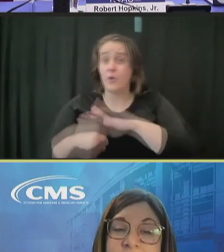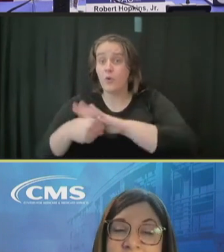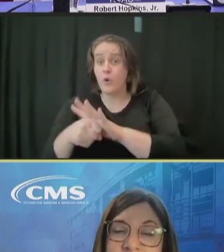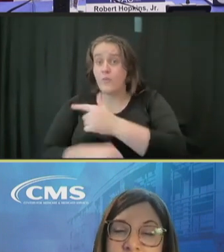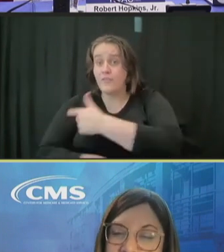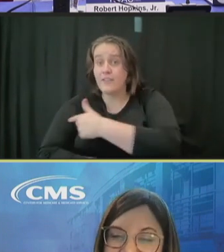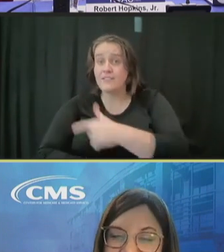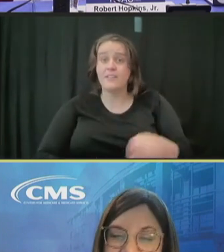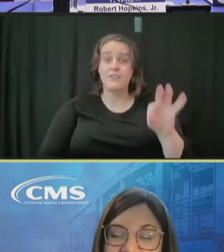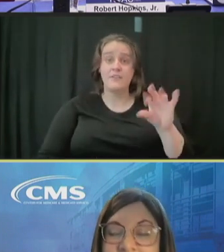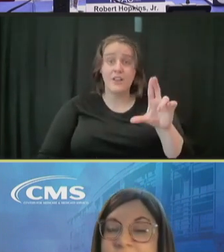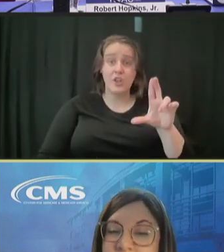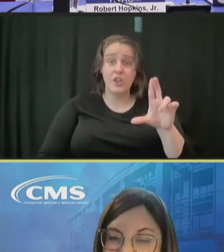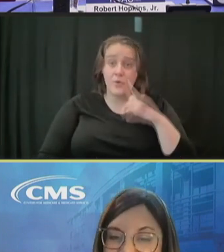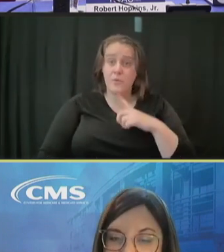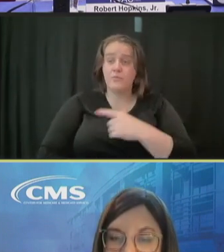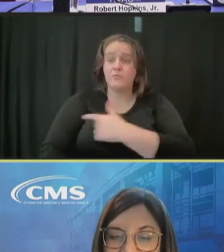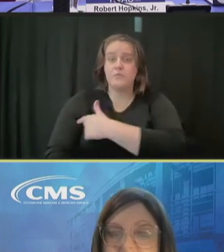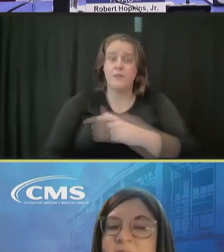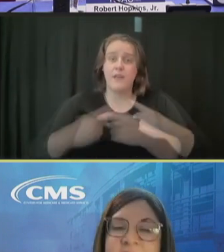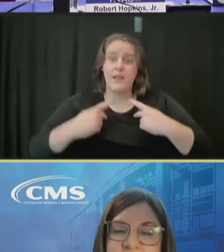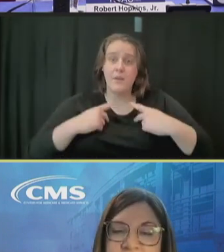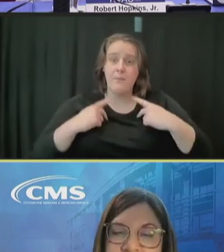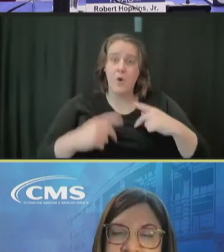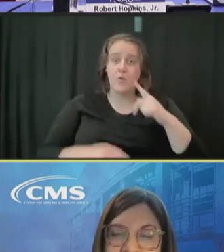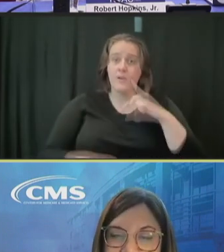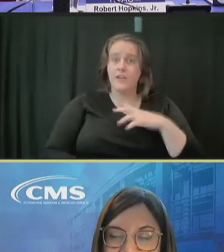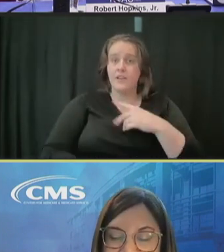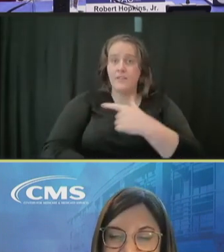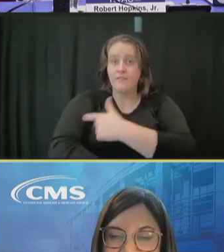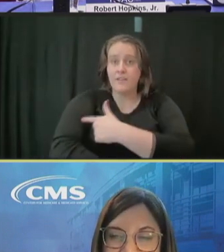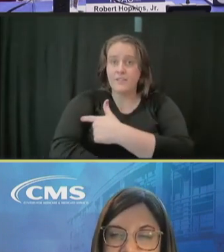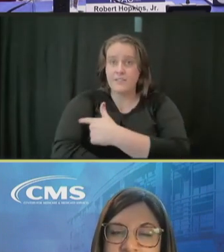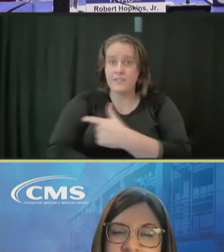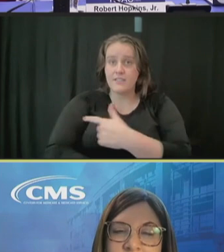This proposal is tied to another 2025 Physician Fee Schedule Proposal in which